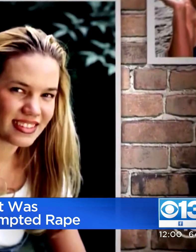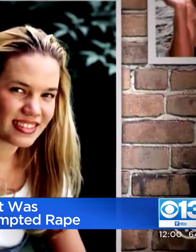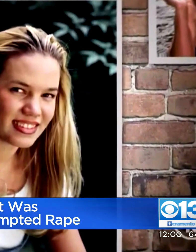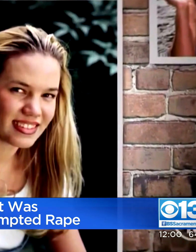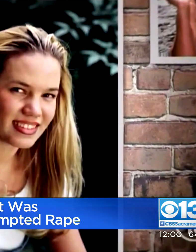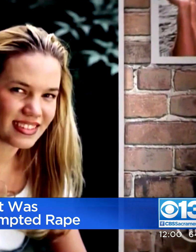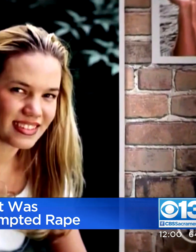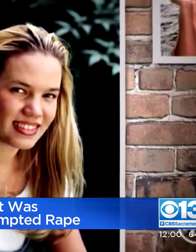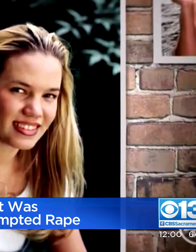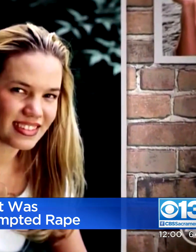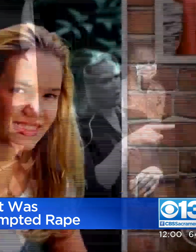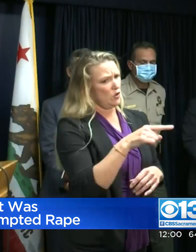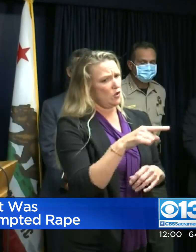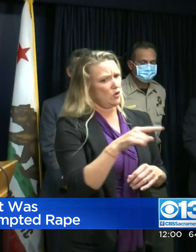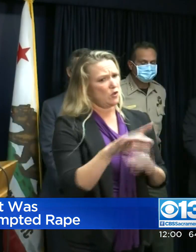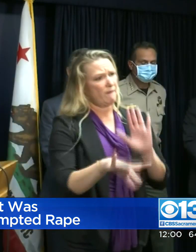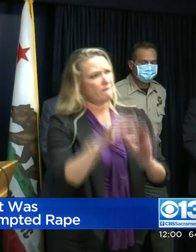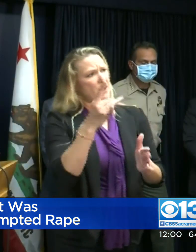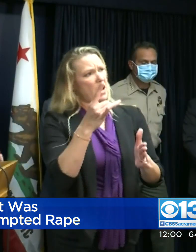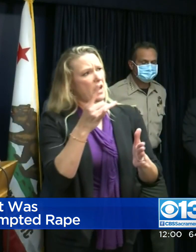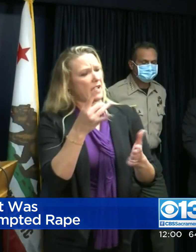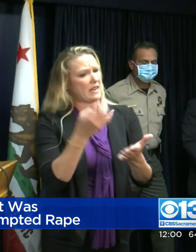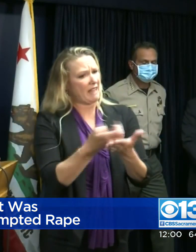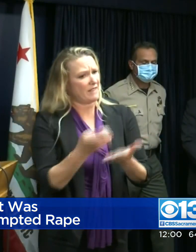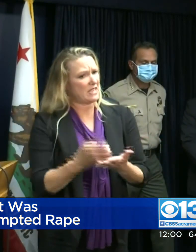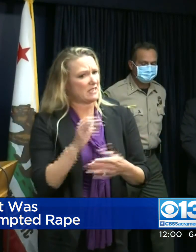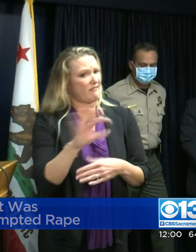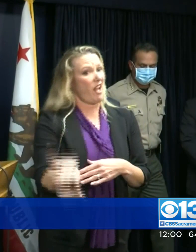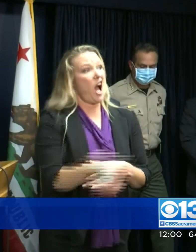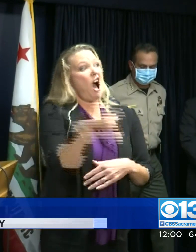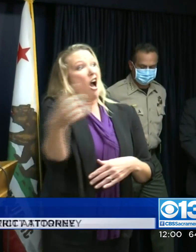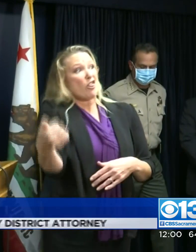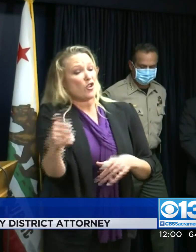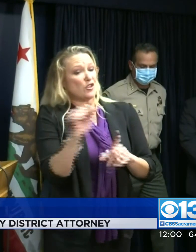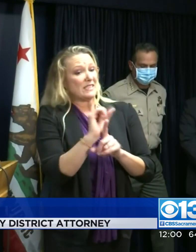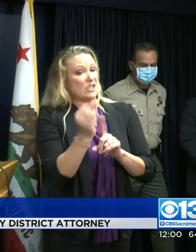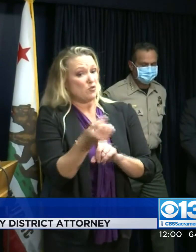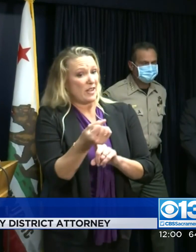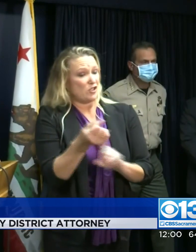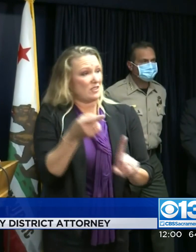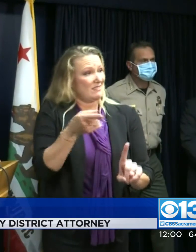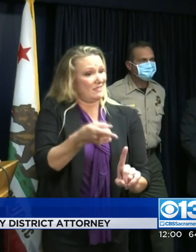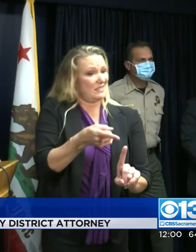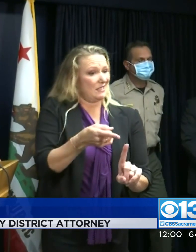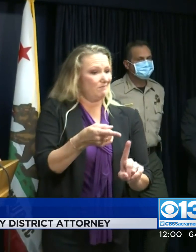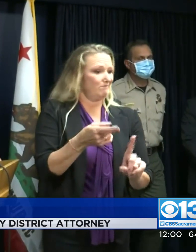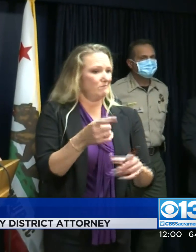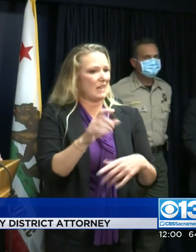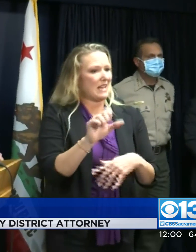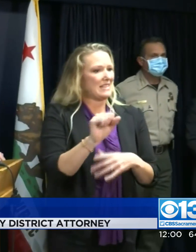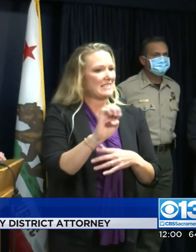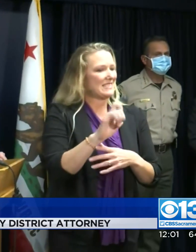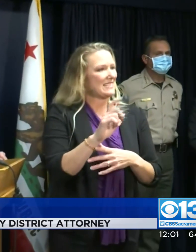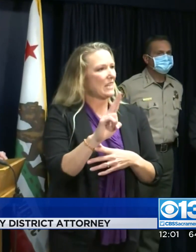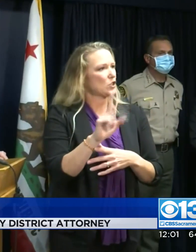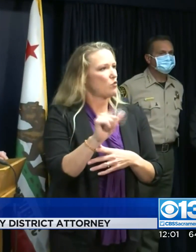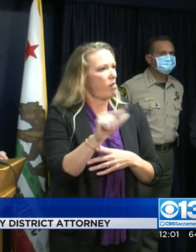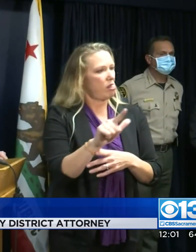PAUL FLORES TRIED TO THE 19- YEAR-OLD AND HIS DORM ROOM AND THEN KILLED HER, THEY FEAR HE